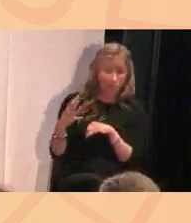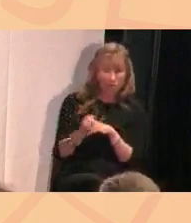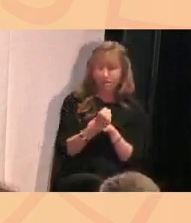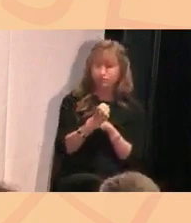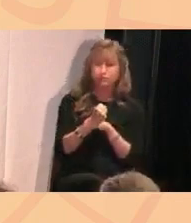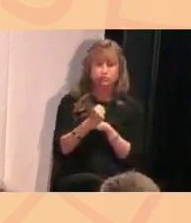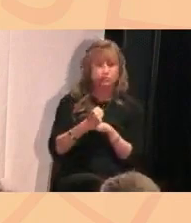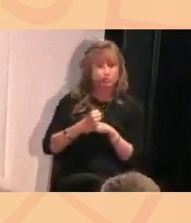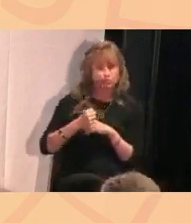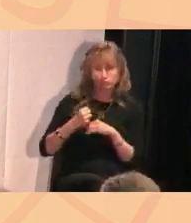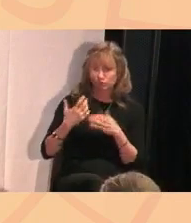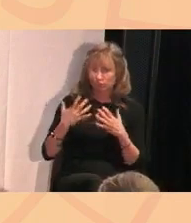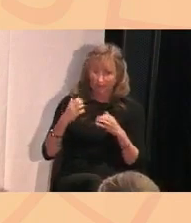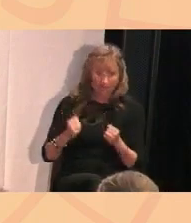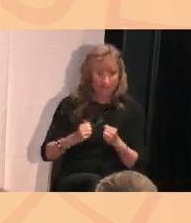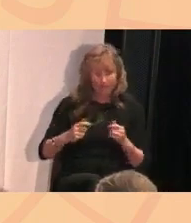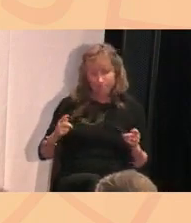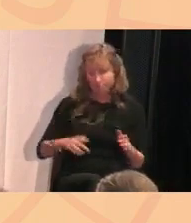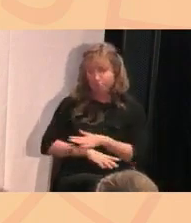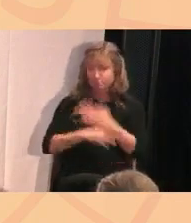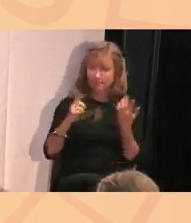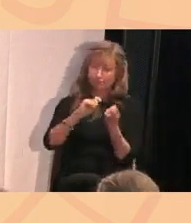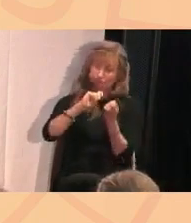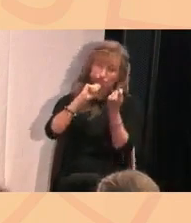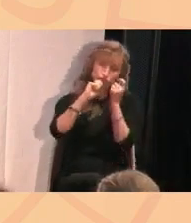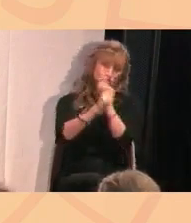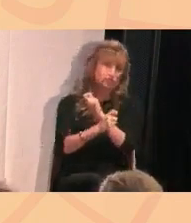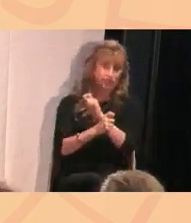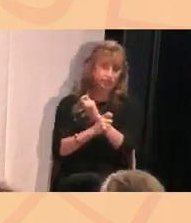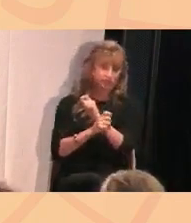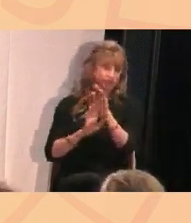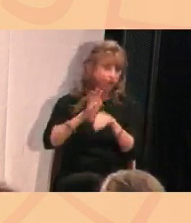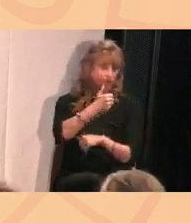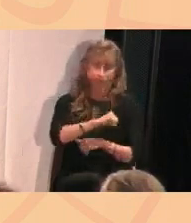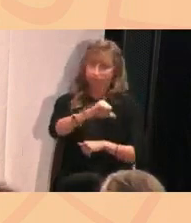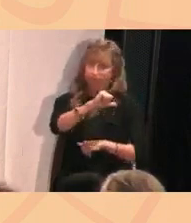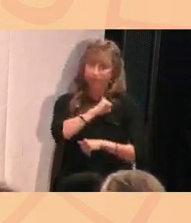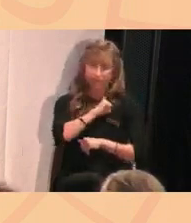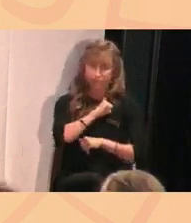I think possibly, the only thing will be something along those lines.